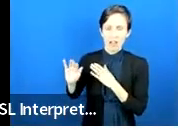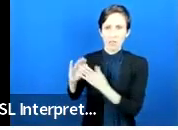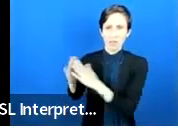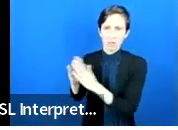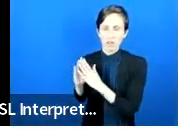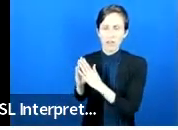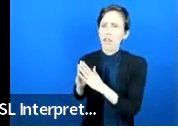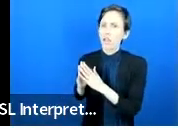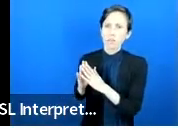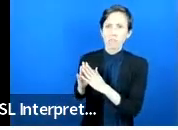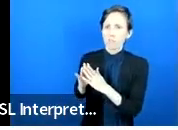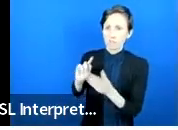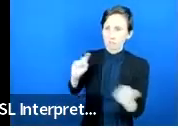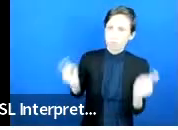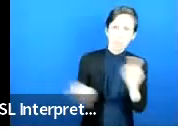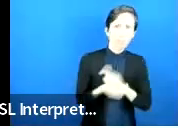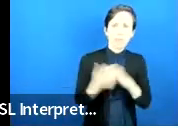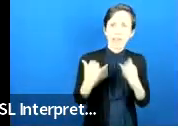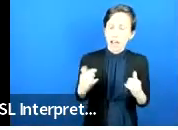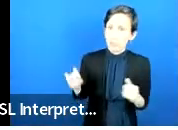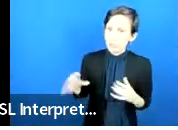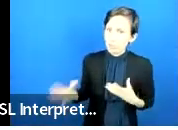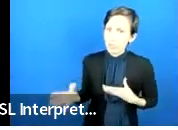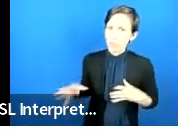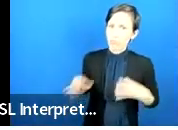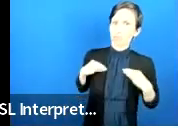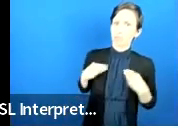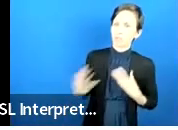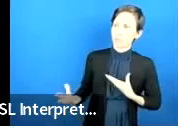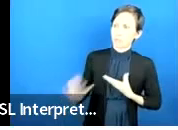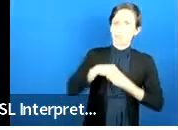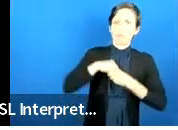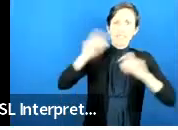that embraces and celebrates neuro variations and neurodiversity,